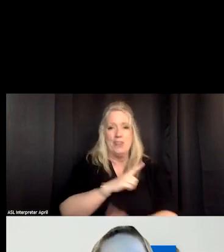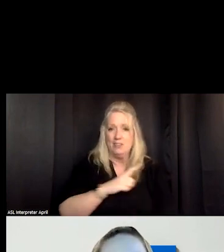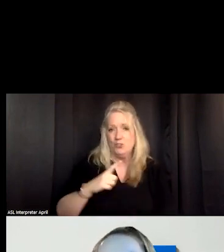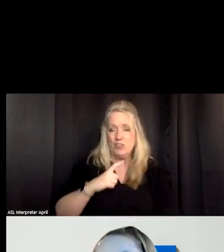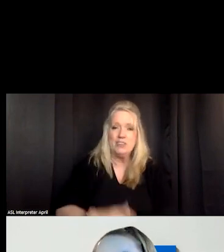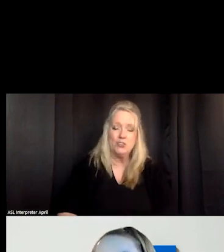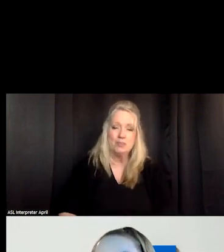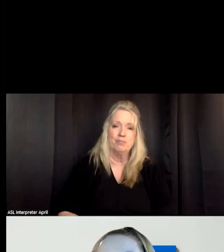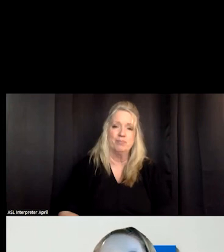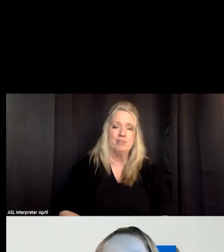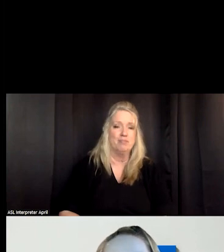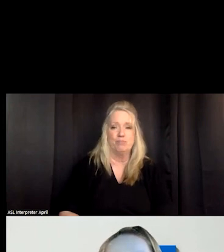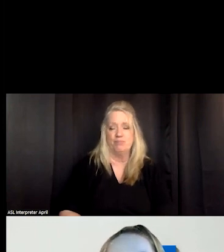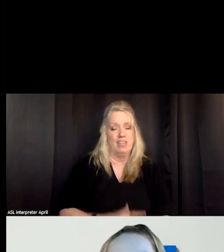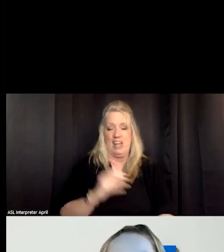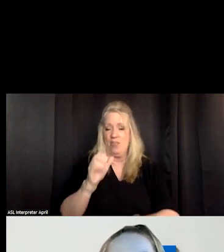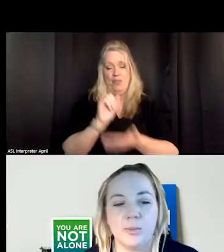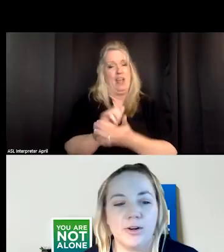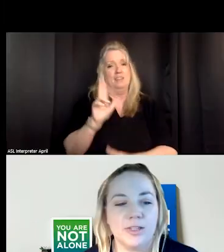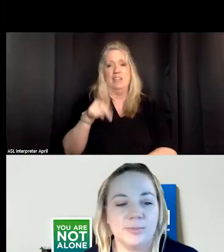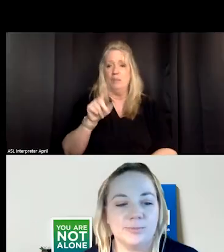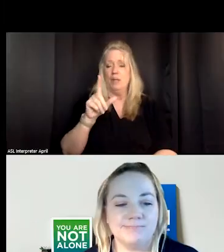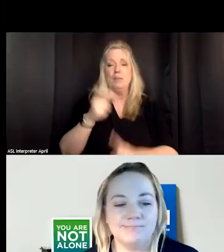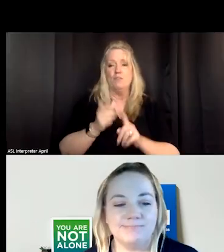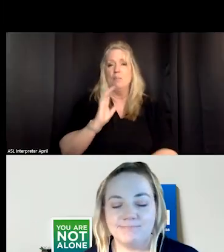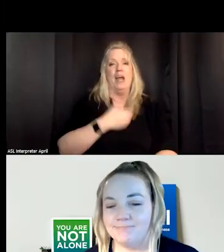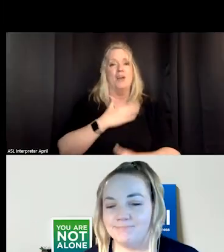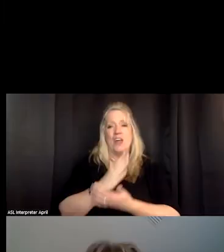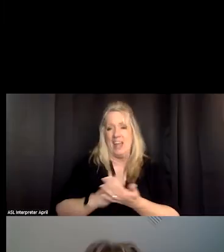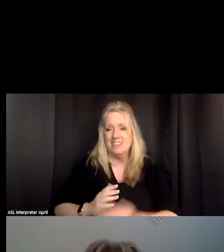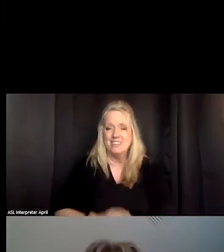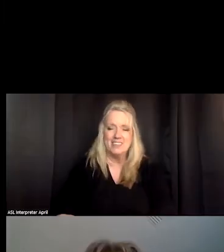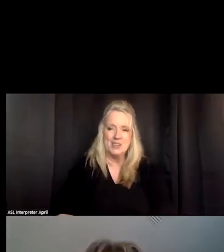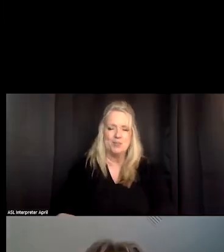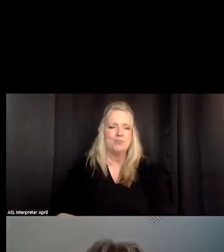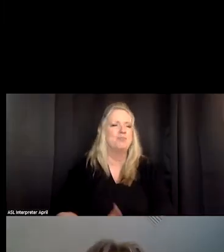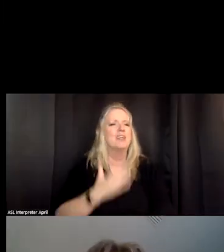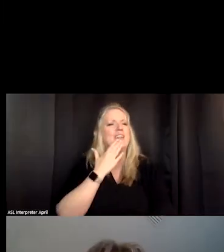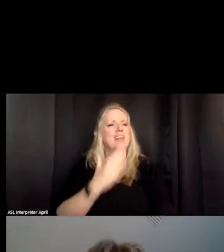AND, AND, THAT'S, THE UPDATE. FROM OUR END. >> THANK YOU, STEPHANIE, JORDAN. GREAT TO